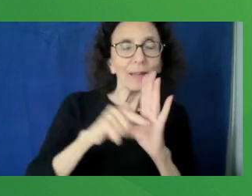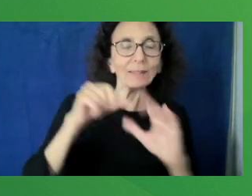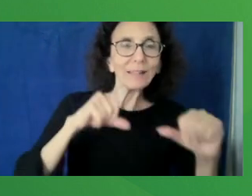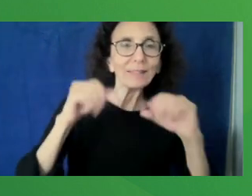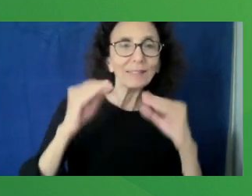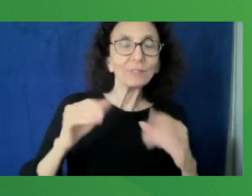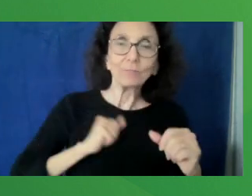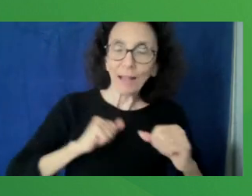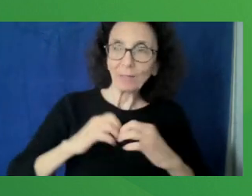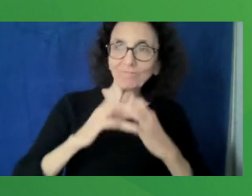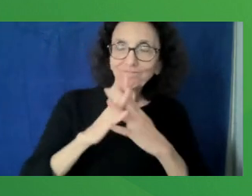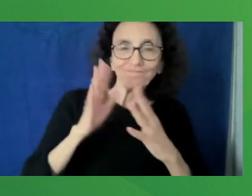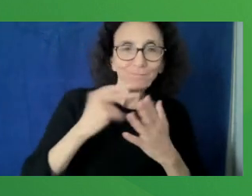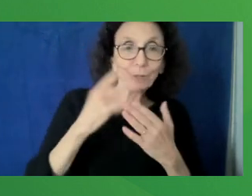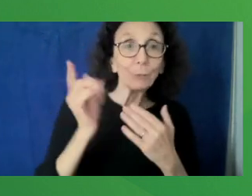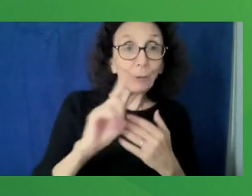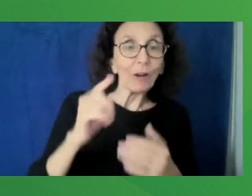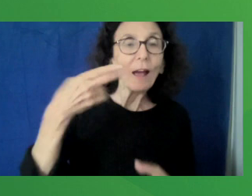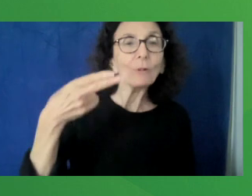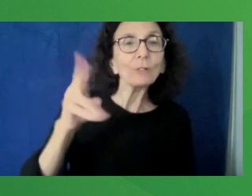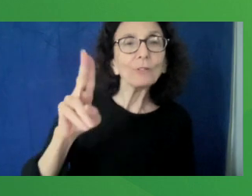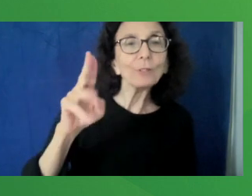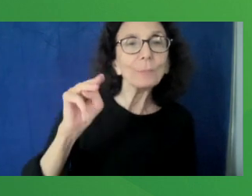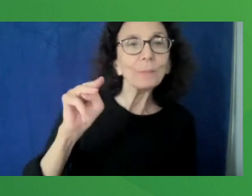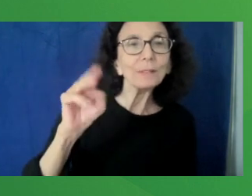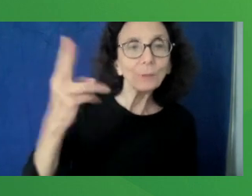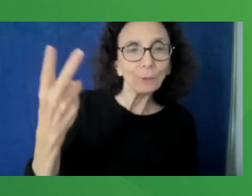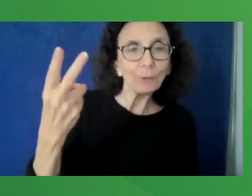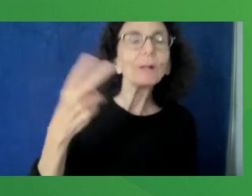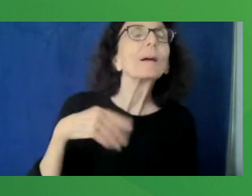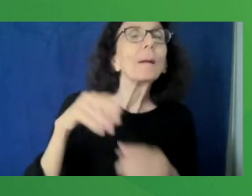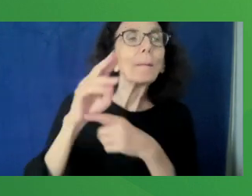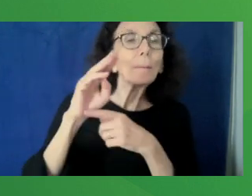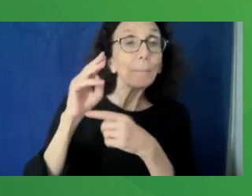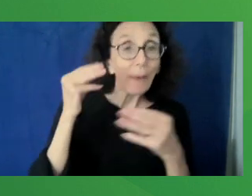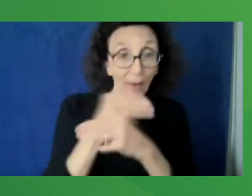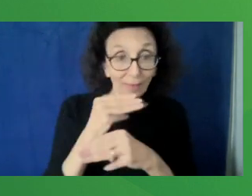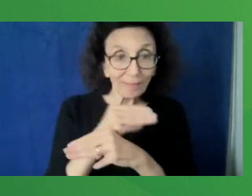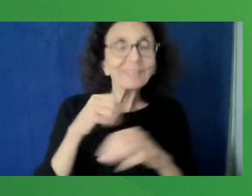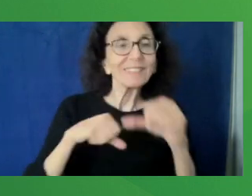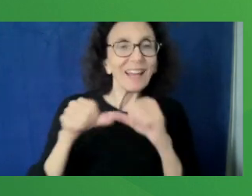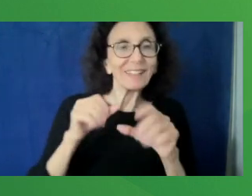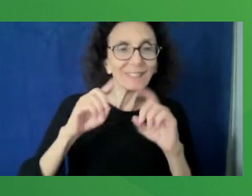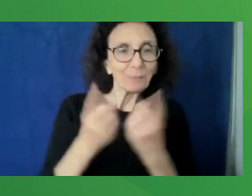this project at Howard University Middle School Math and Science. And I'm so happy to be here.